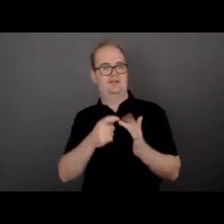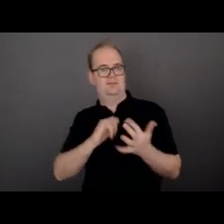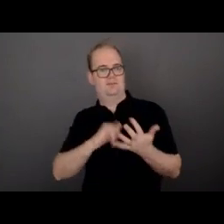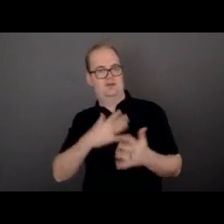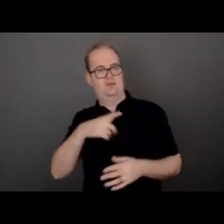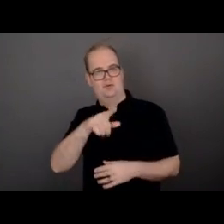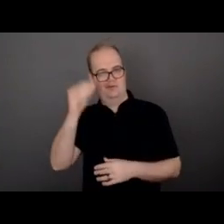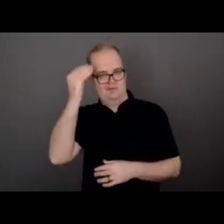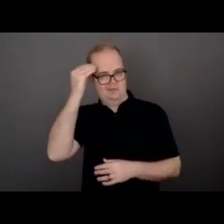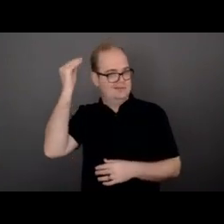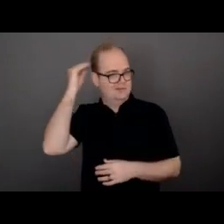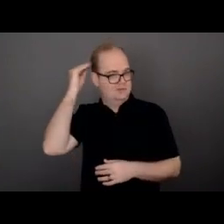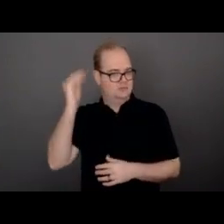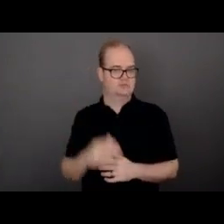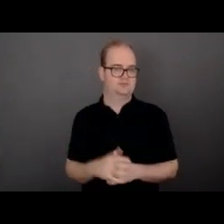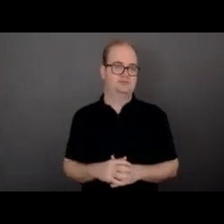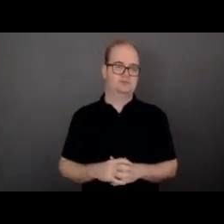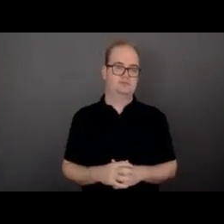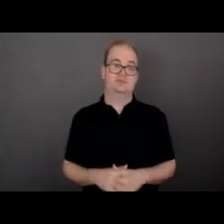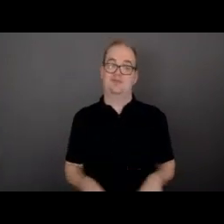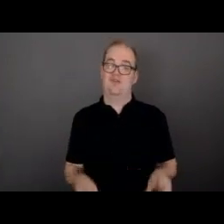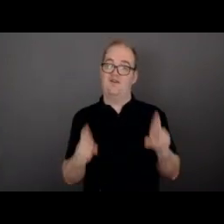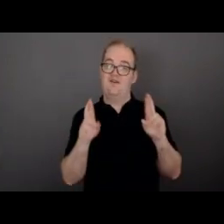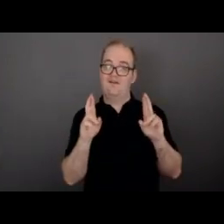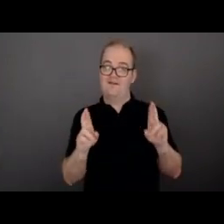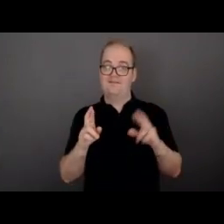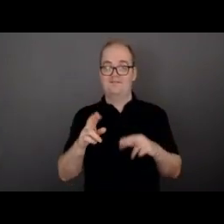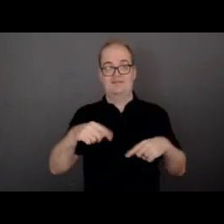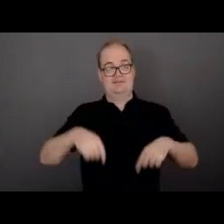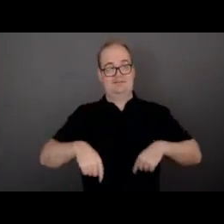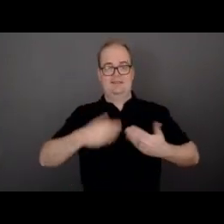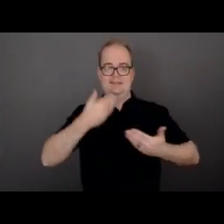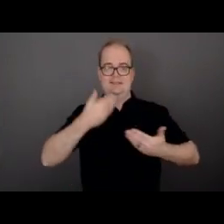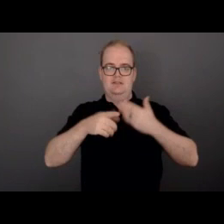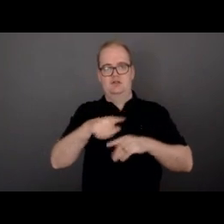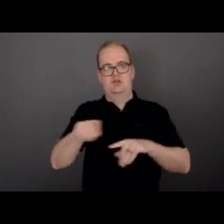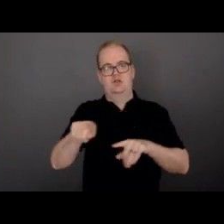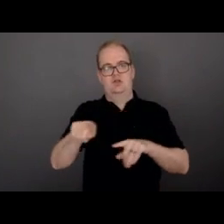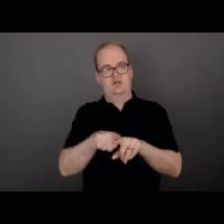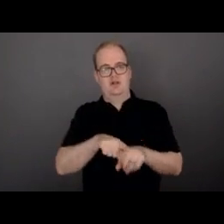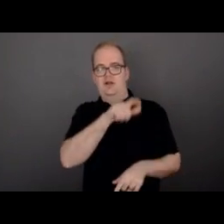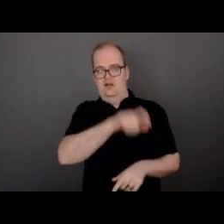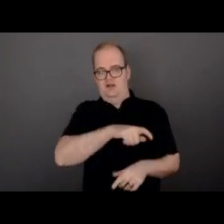So hopefully hopefully you've learned from this that clients can apply for new, varied